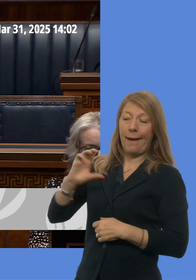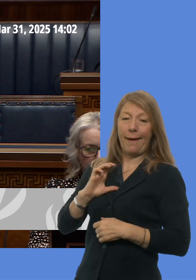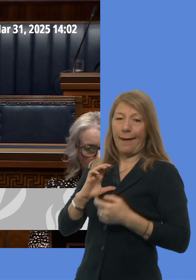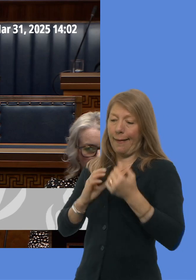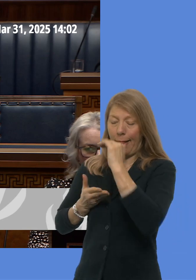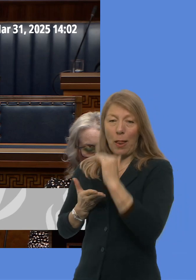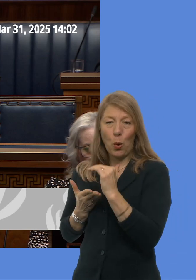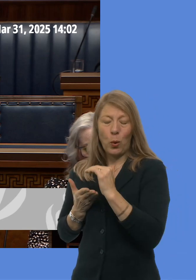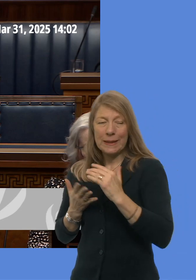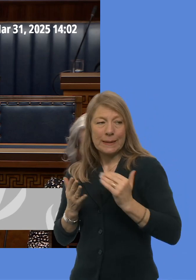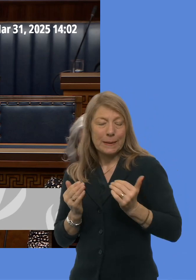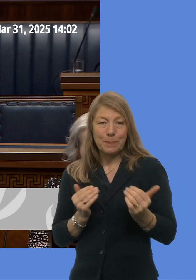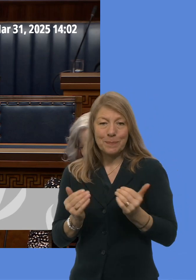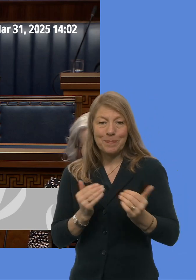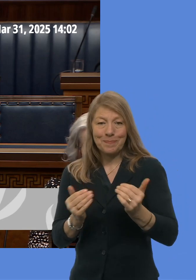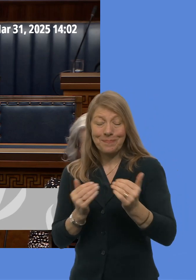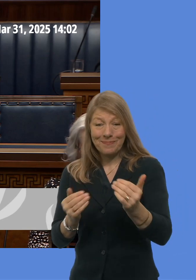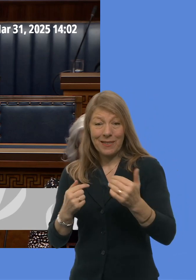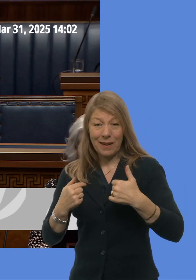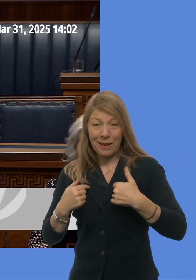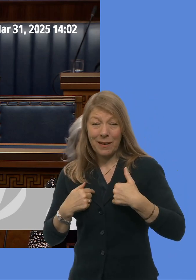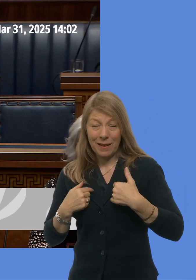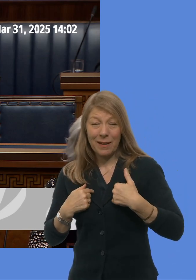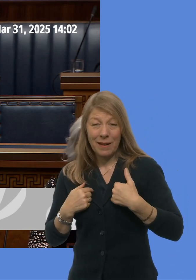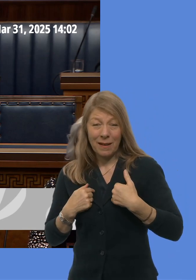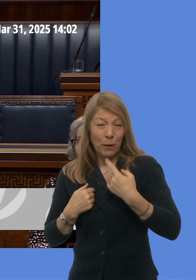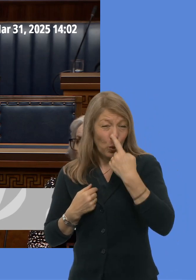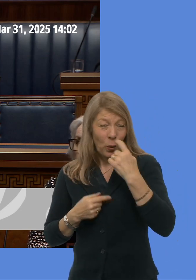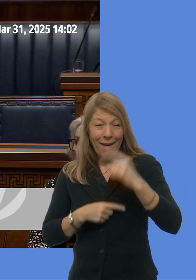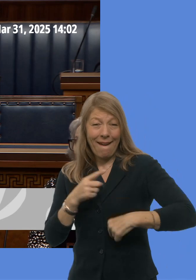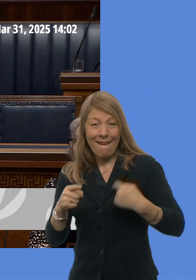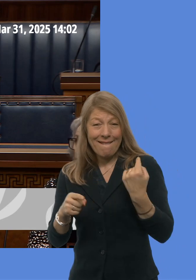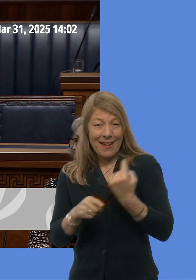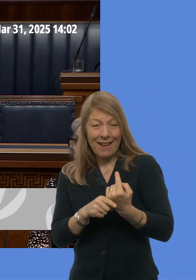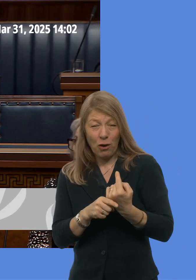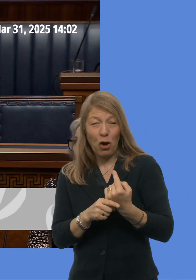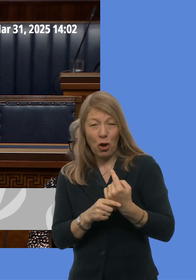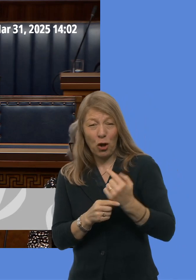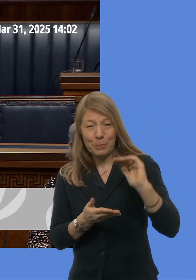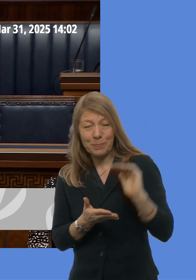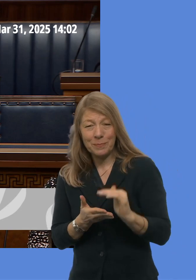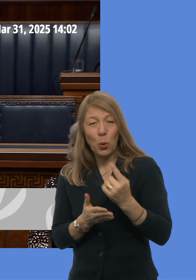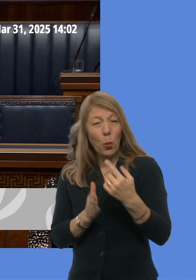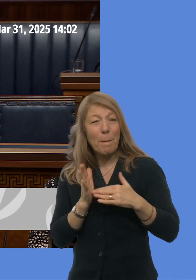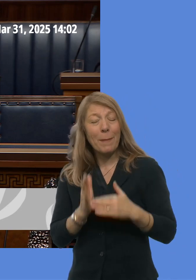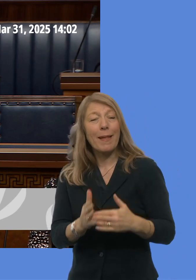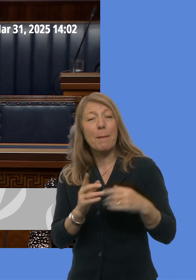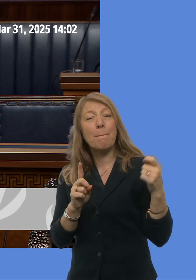estimated to be about £1 million per year. I know that this issue was articulated at the time of the legislation that there was